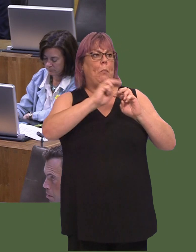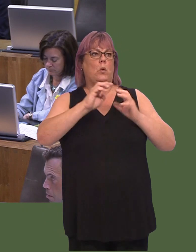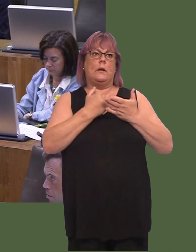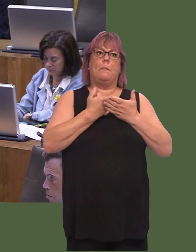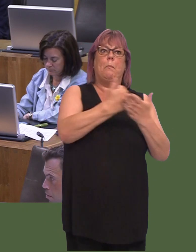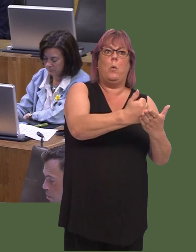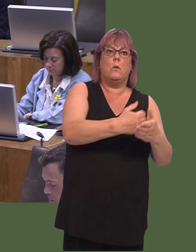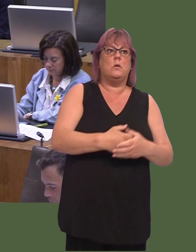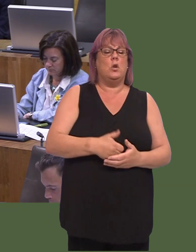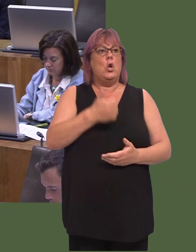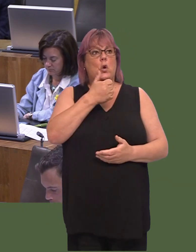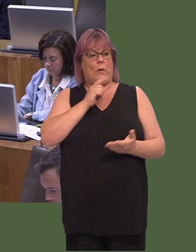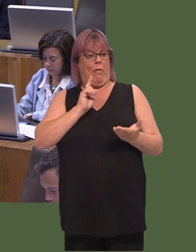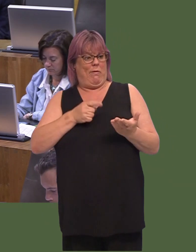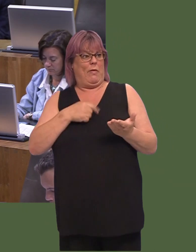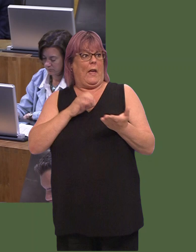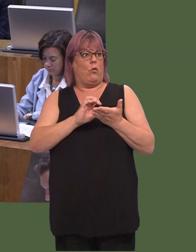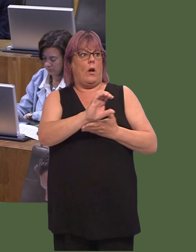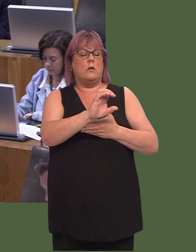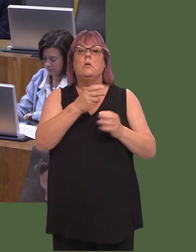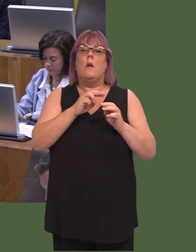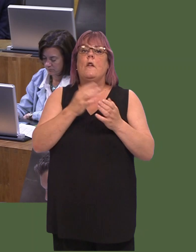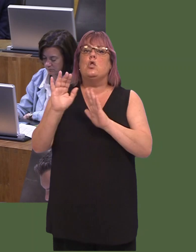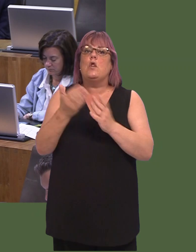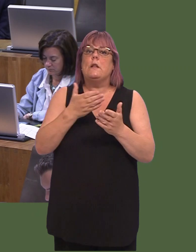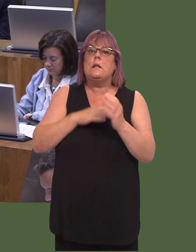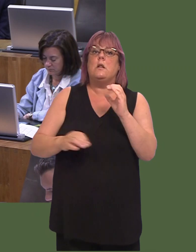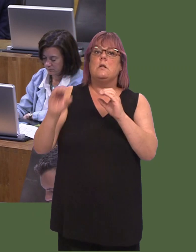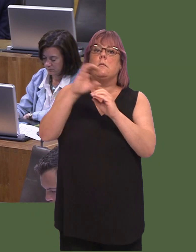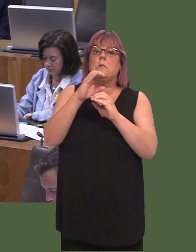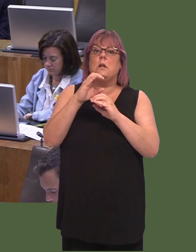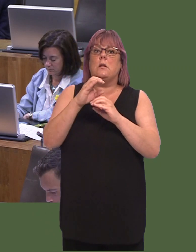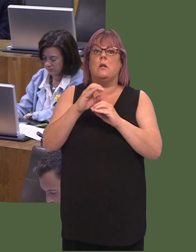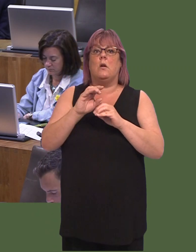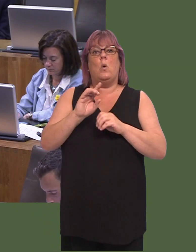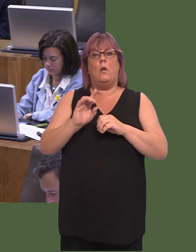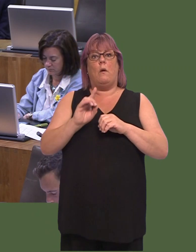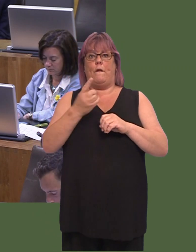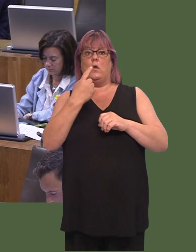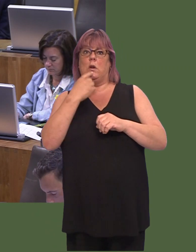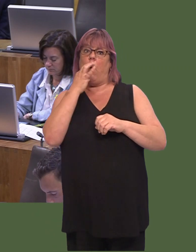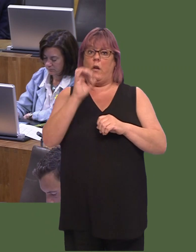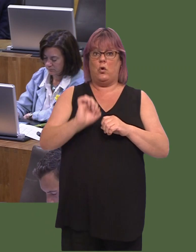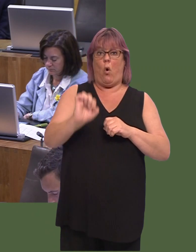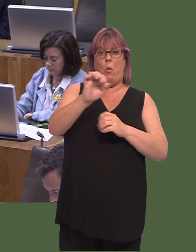to support using that grant. So, if there is a service that should be subsidised, then the first port of call for the Member